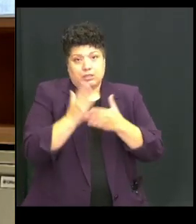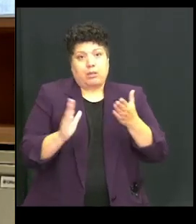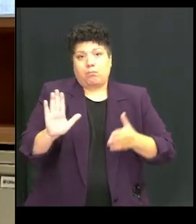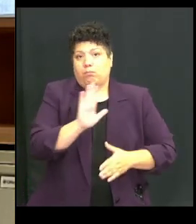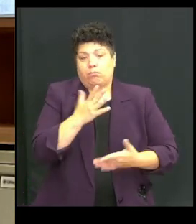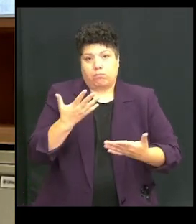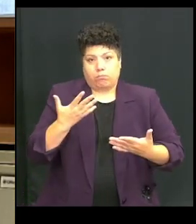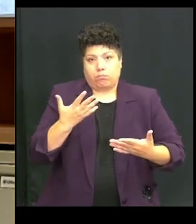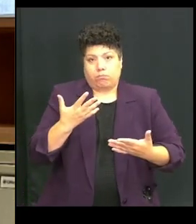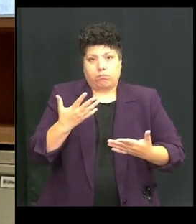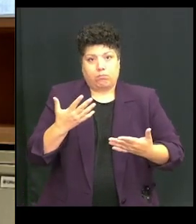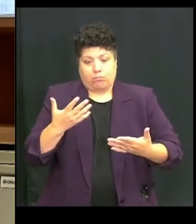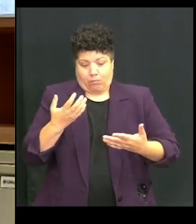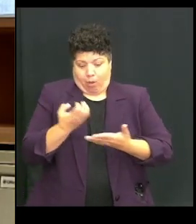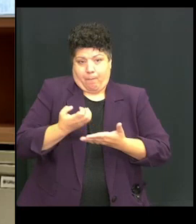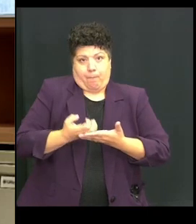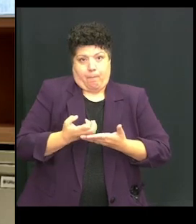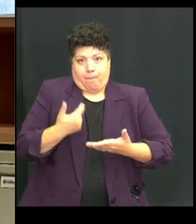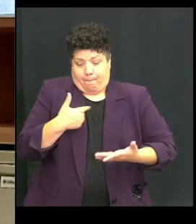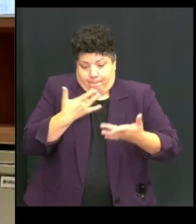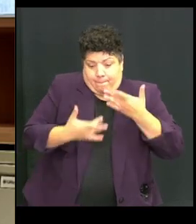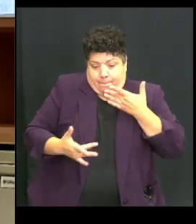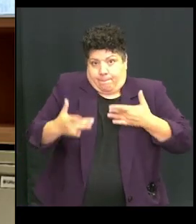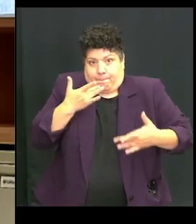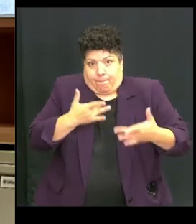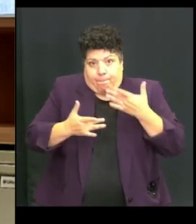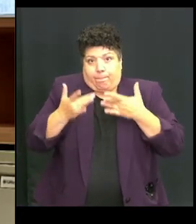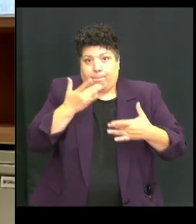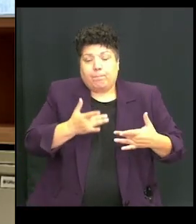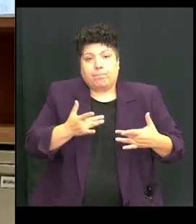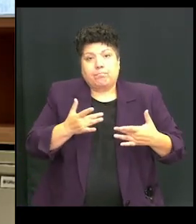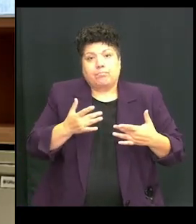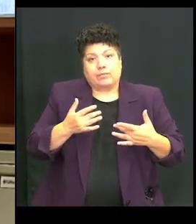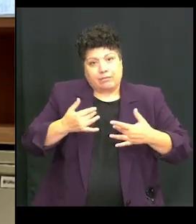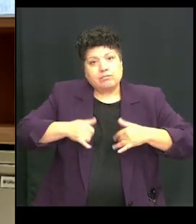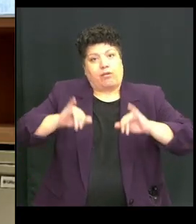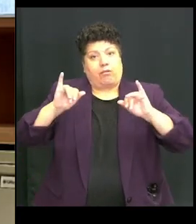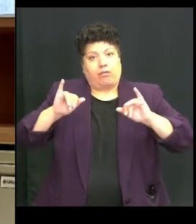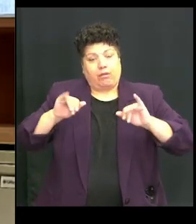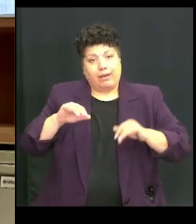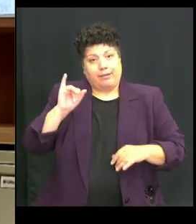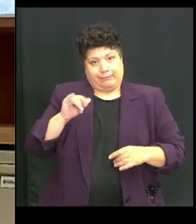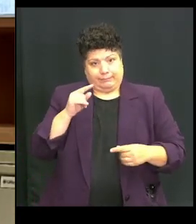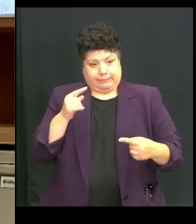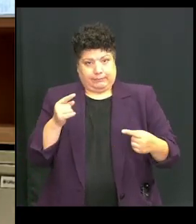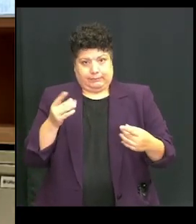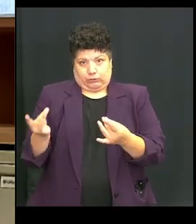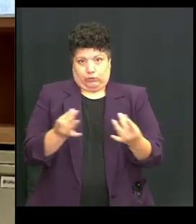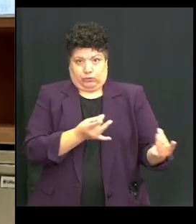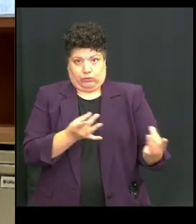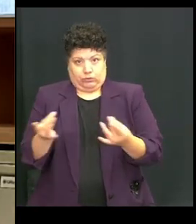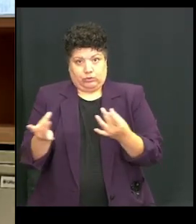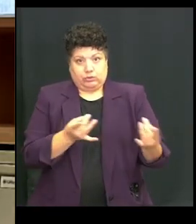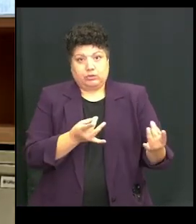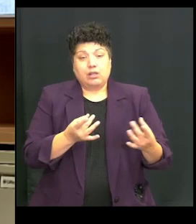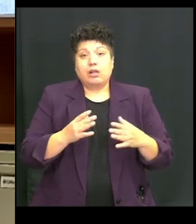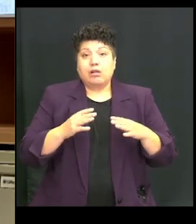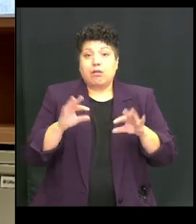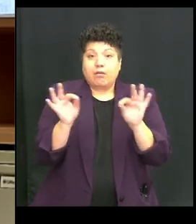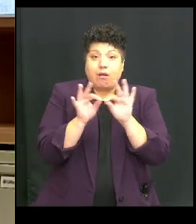And that's where the tensions really emerged. And I think with housing costs and all that,